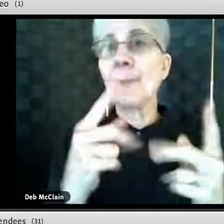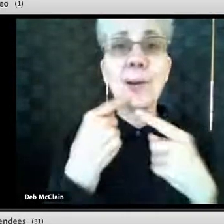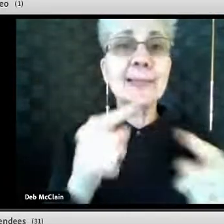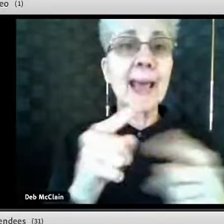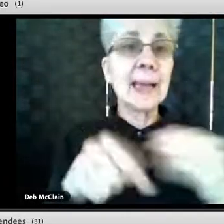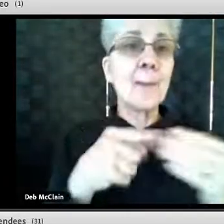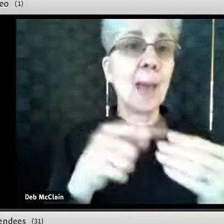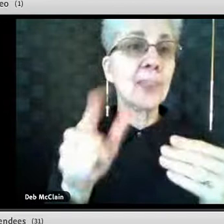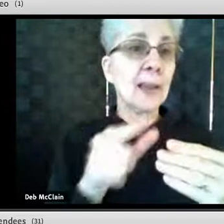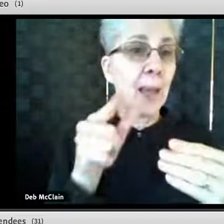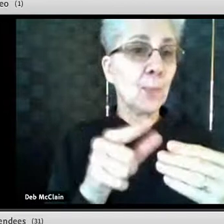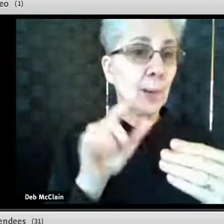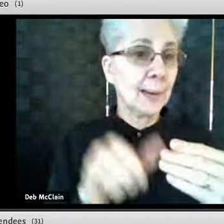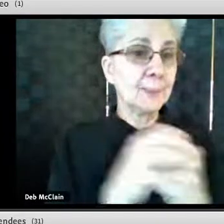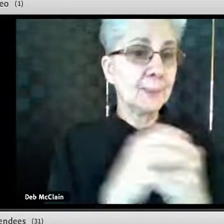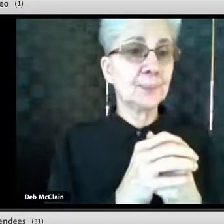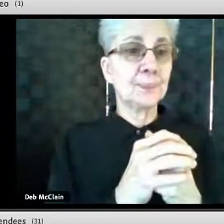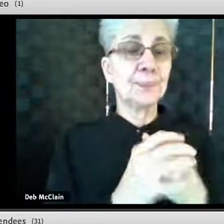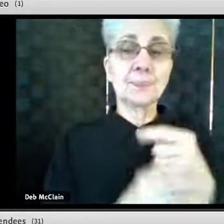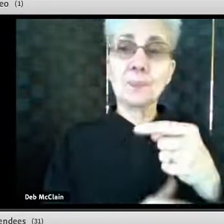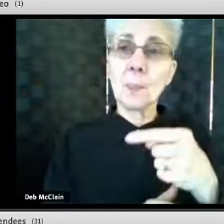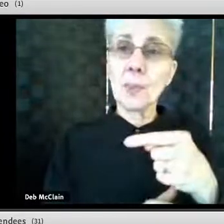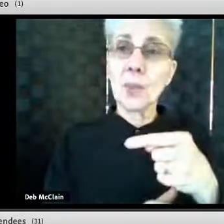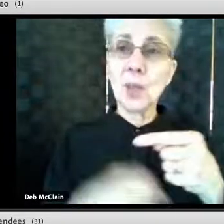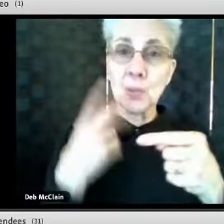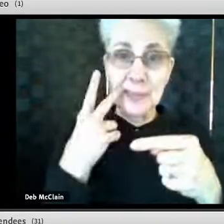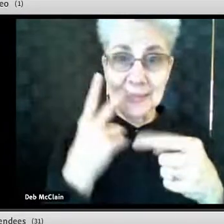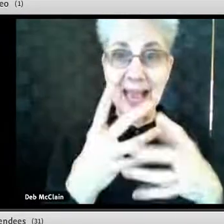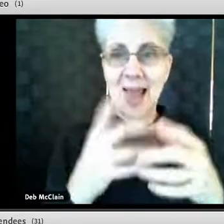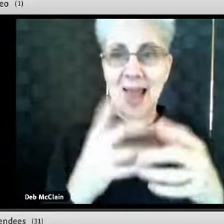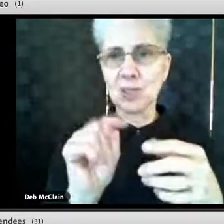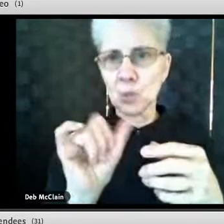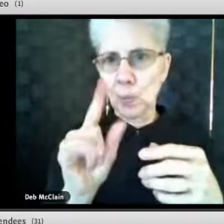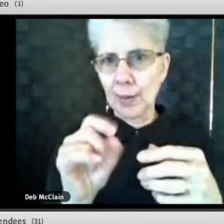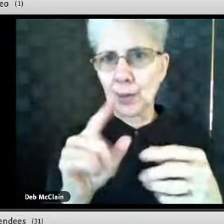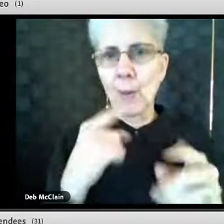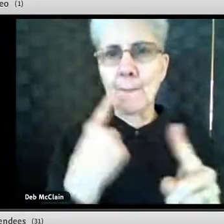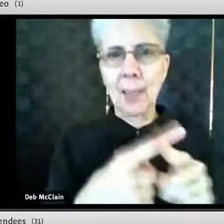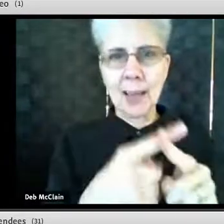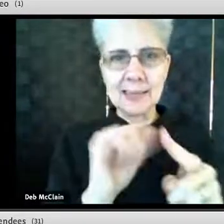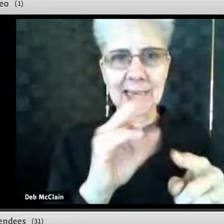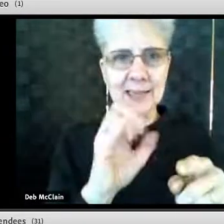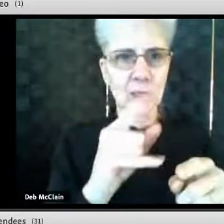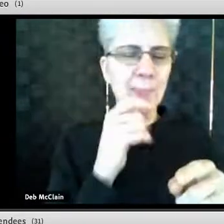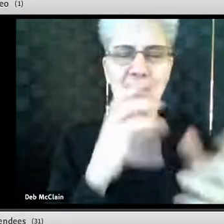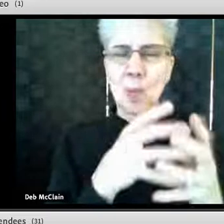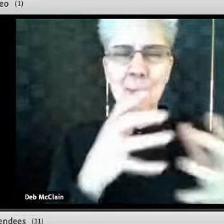following what people are saying about the library. You see this a lot on Twitter, and you see this on Instagram,